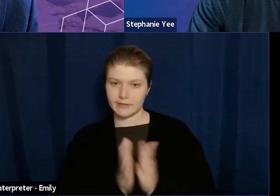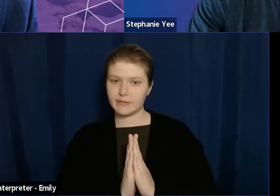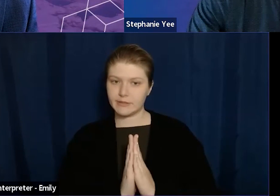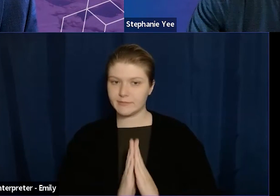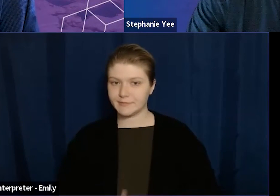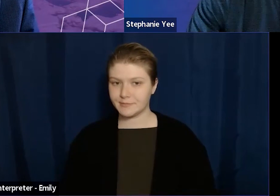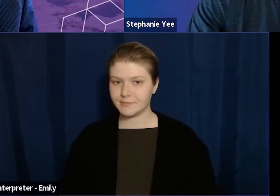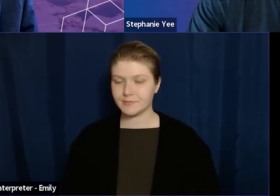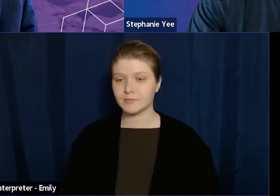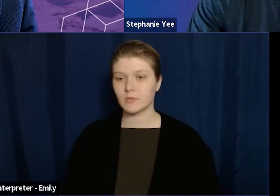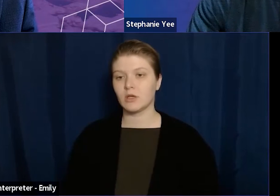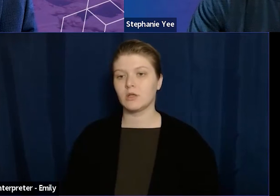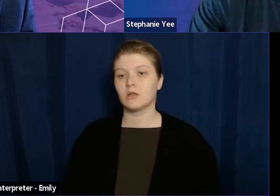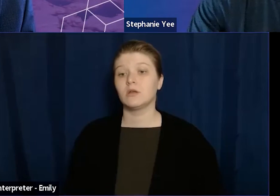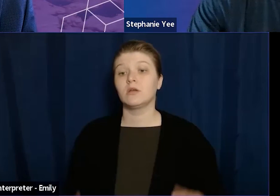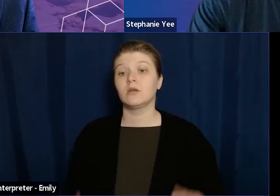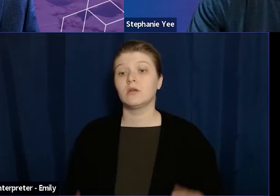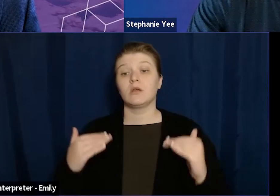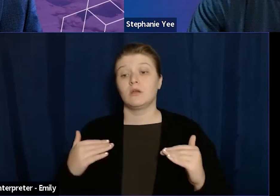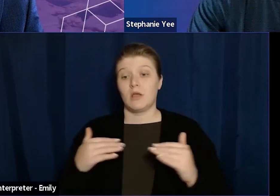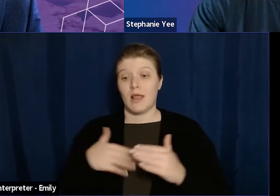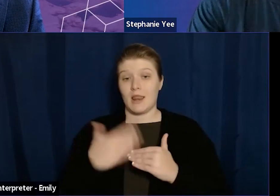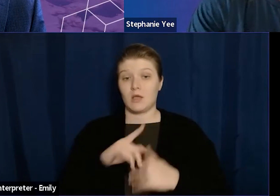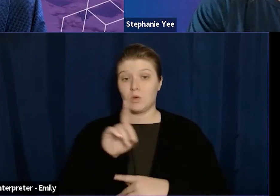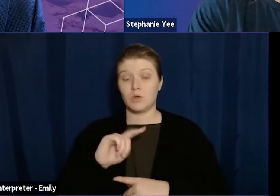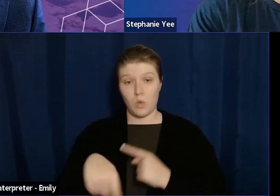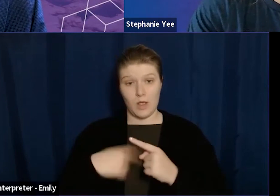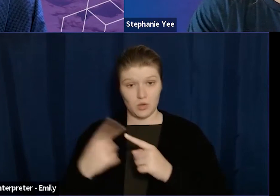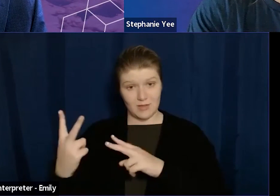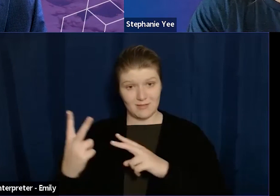Next question is, when you download a copy of the proposal, will you be able to see all